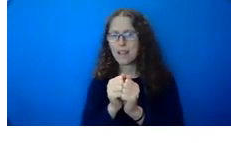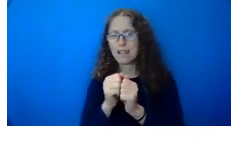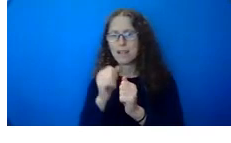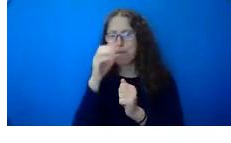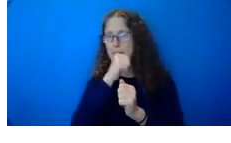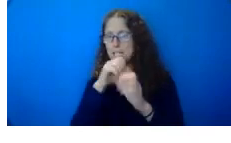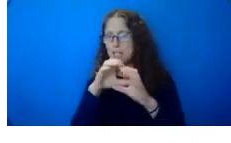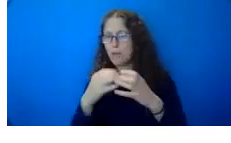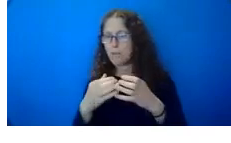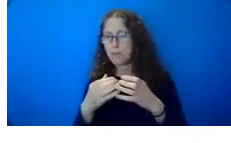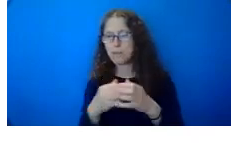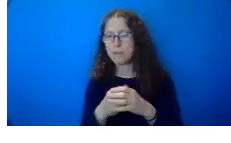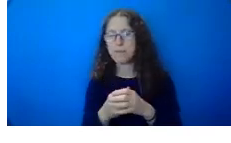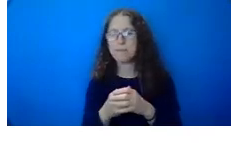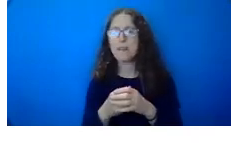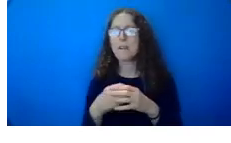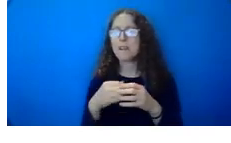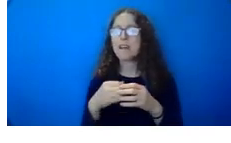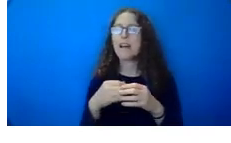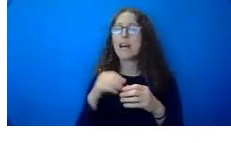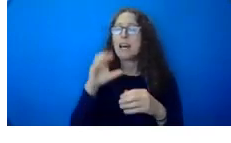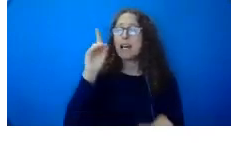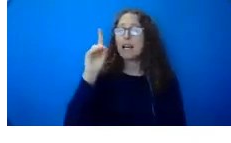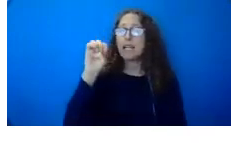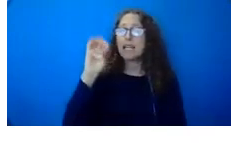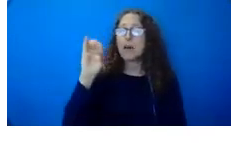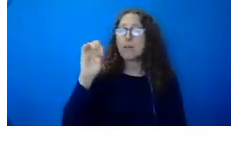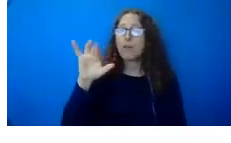. » HI EVERYONE. I AM WITH THE